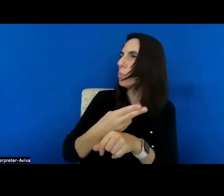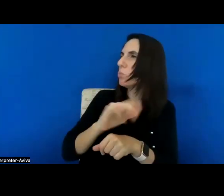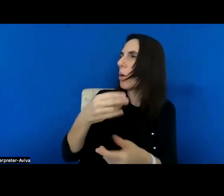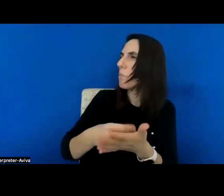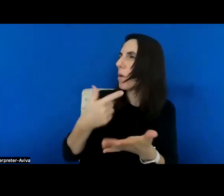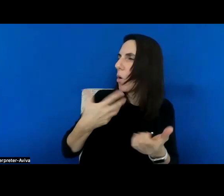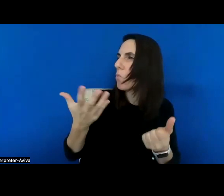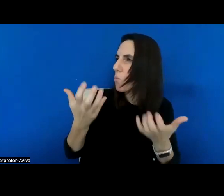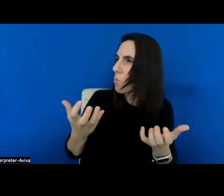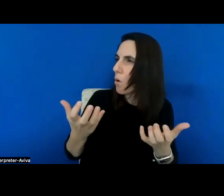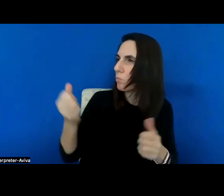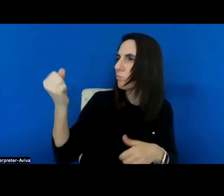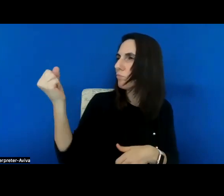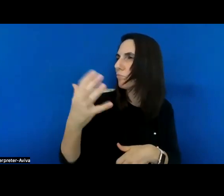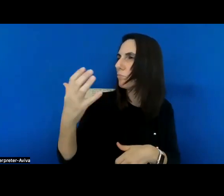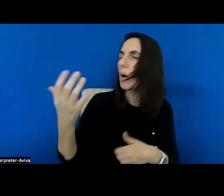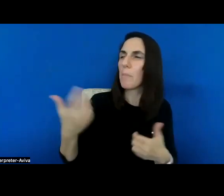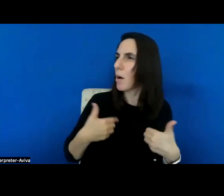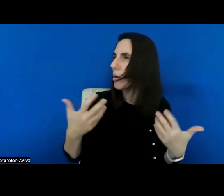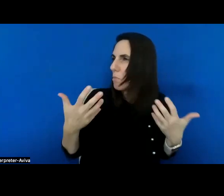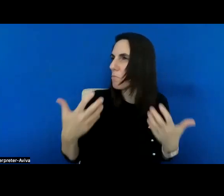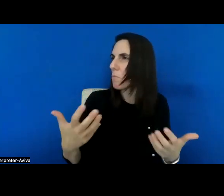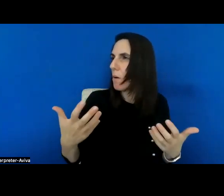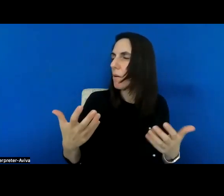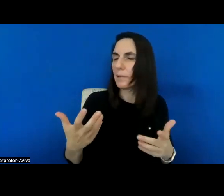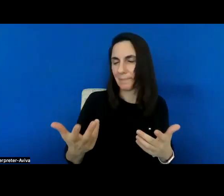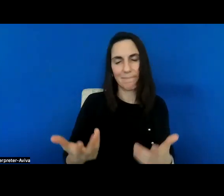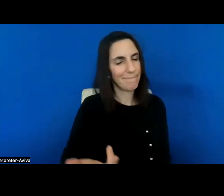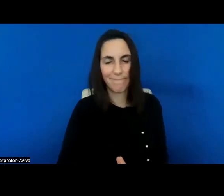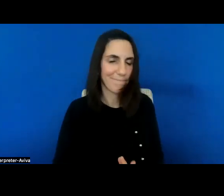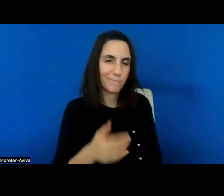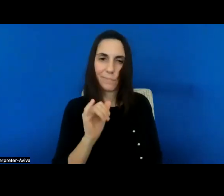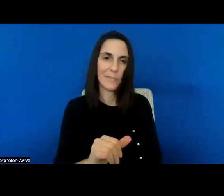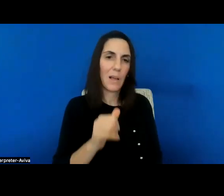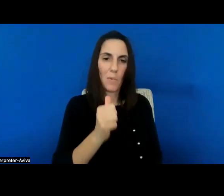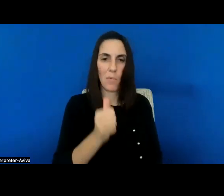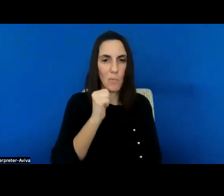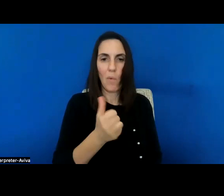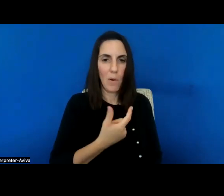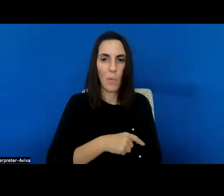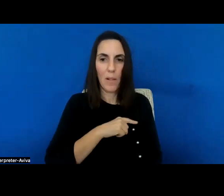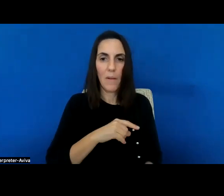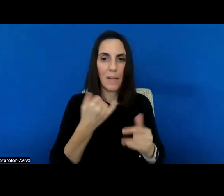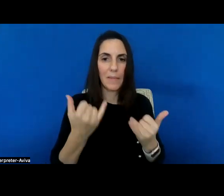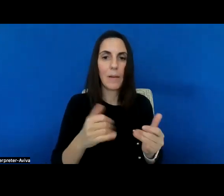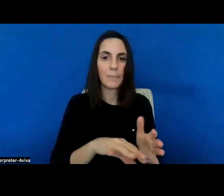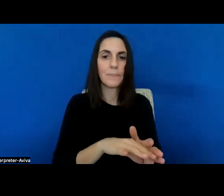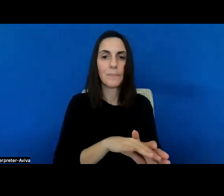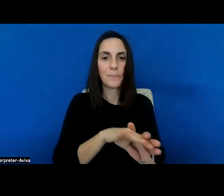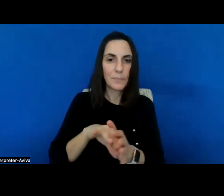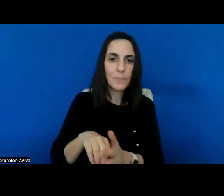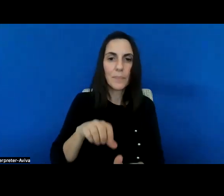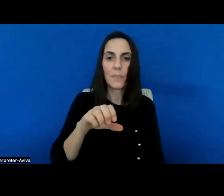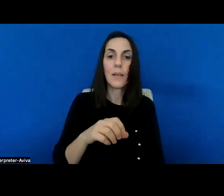would panelize you so ways to go around that for individuals on SSI have the able account